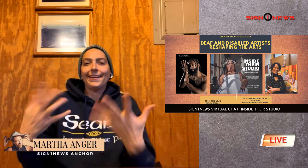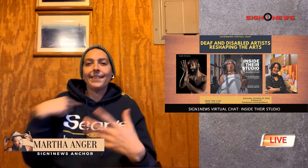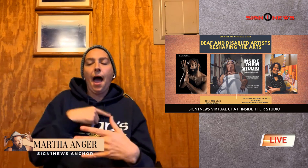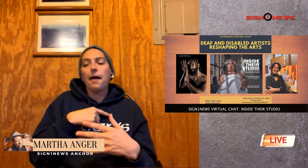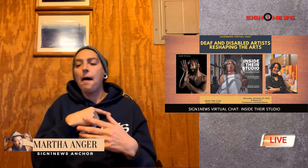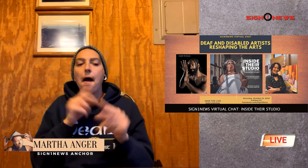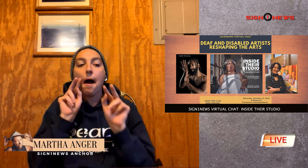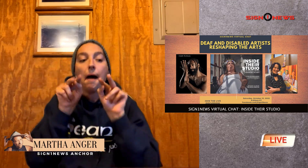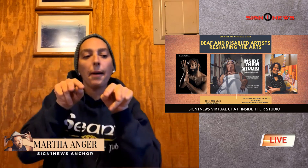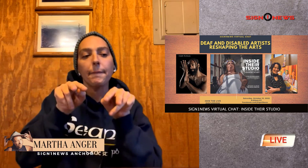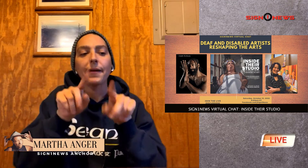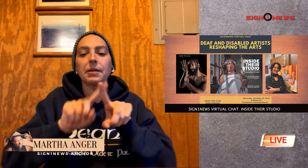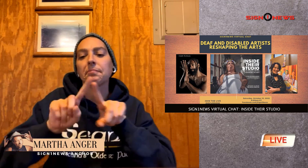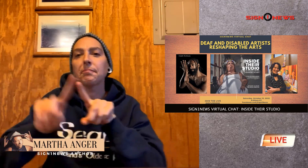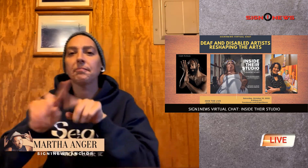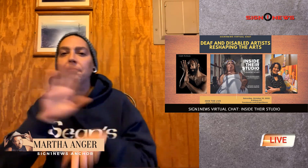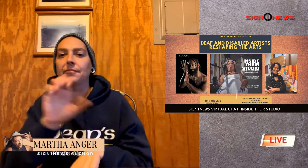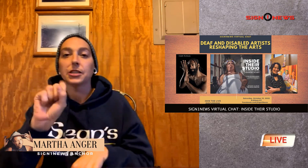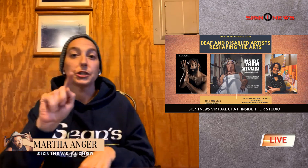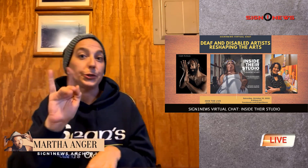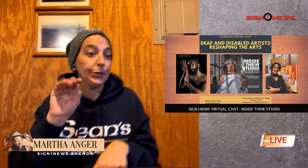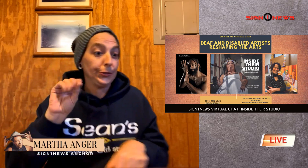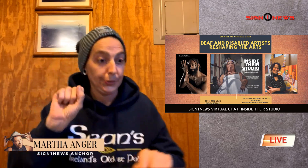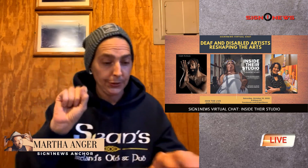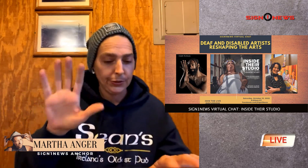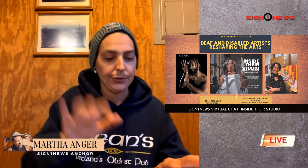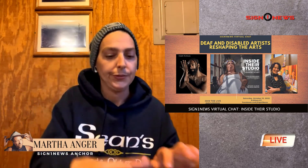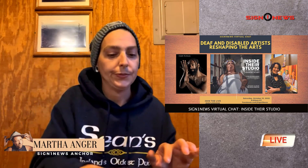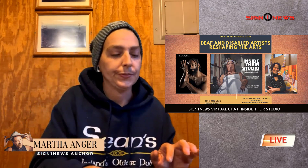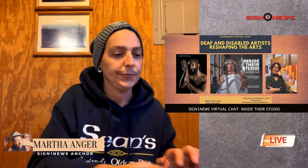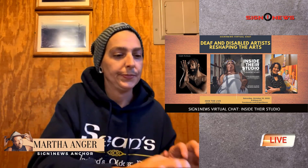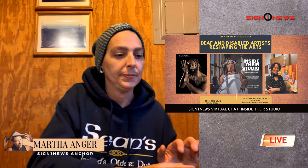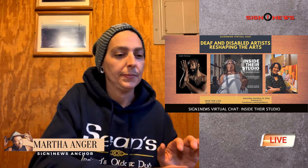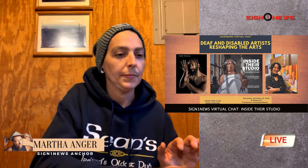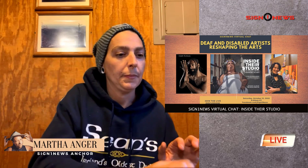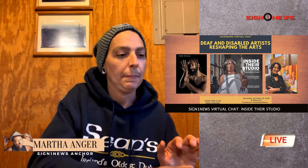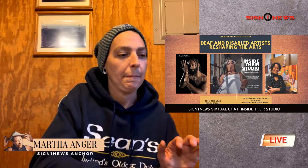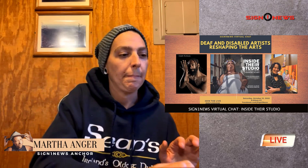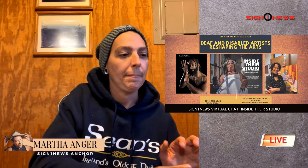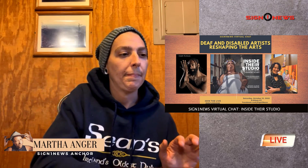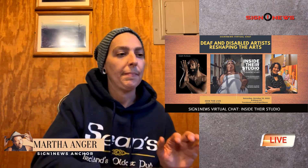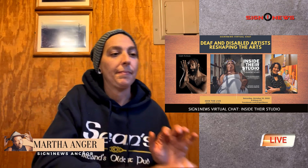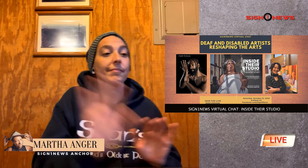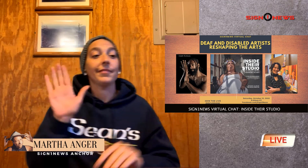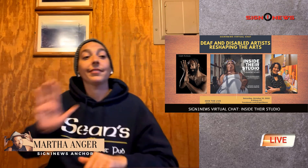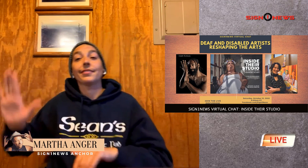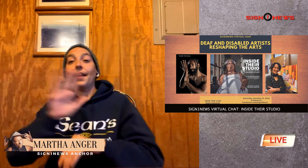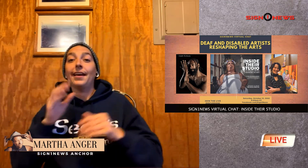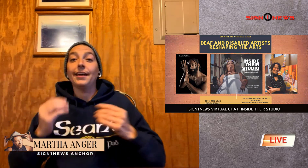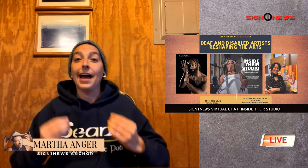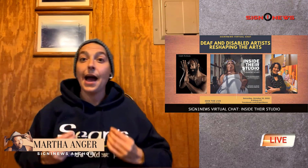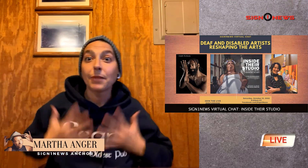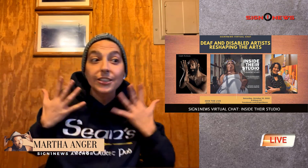disability communities giving us a glimpse into their studios their inspirations and